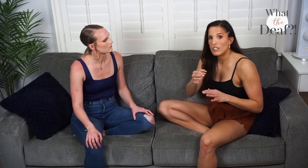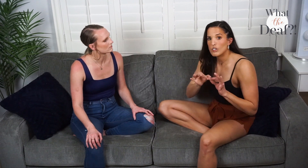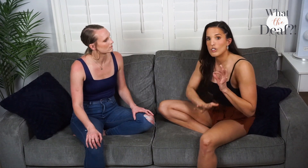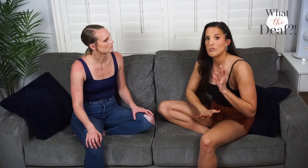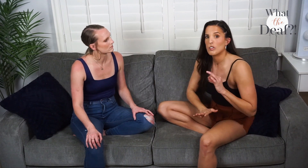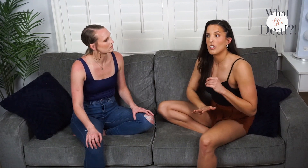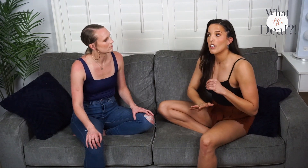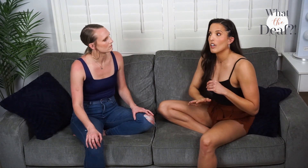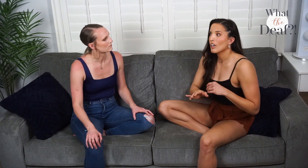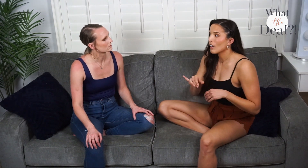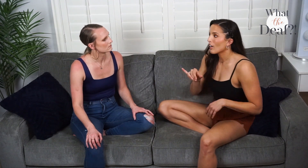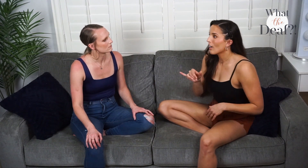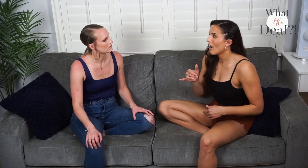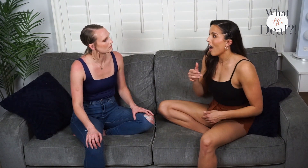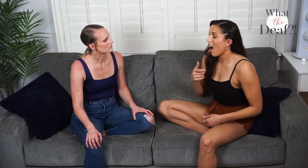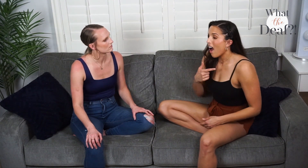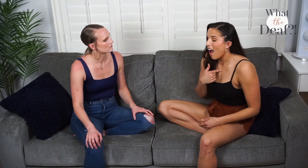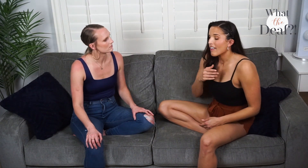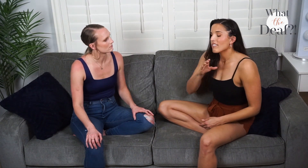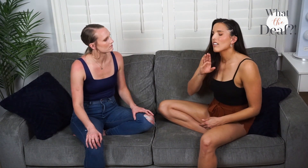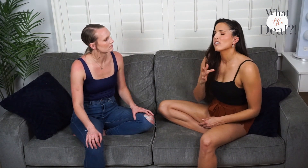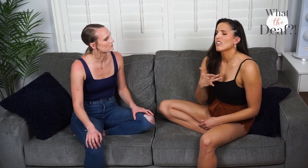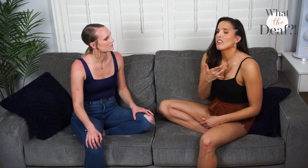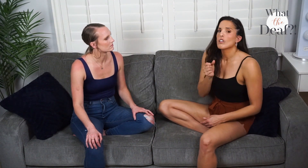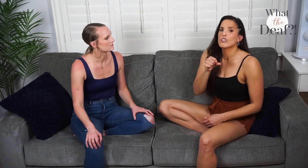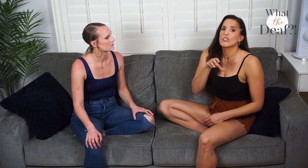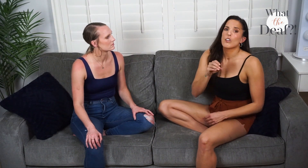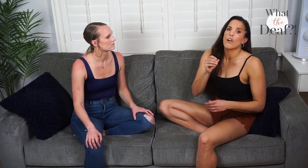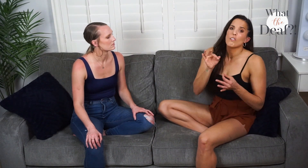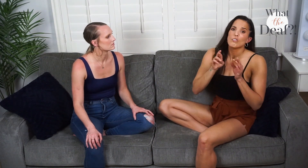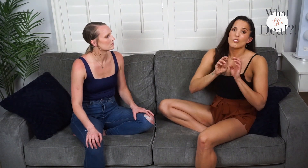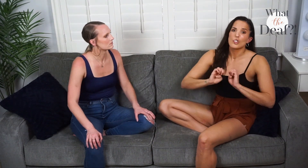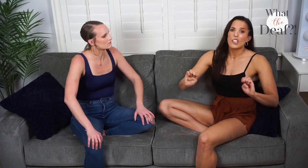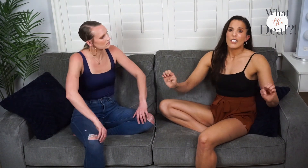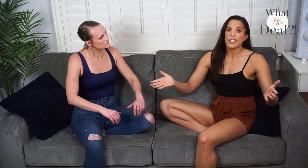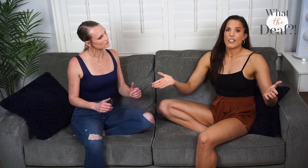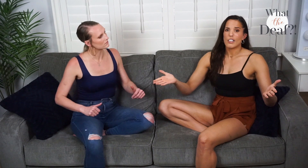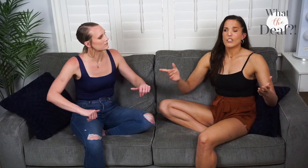and having an interpreter there, I never felt so free.